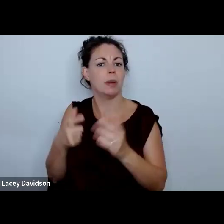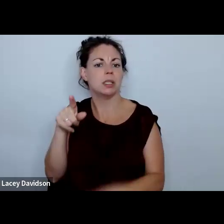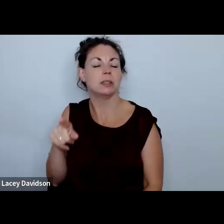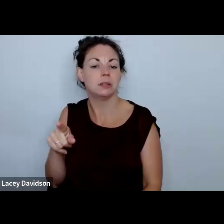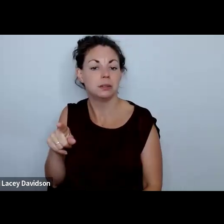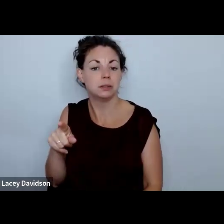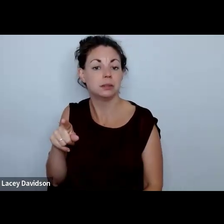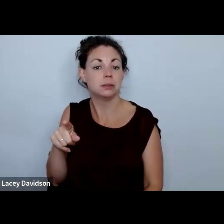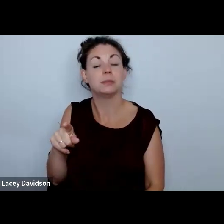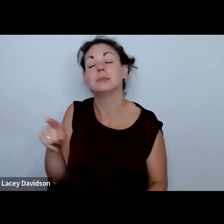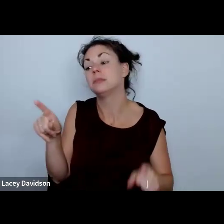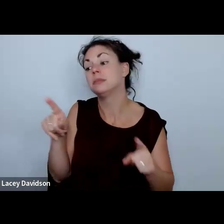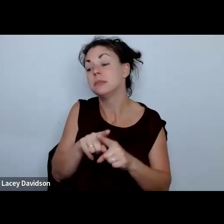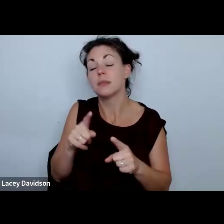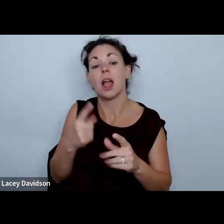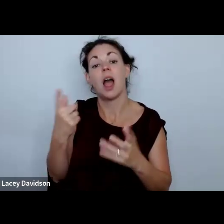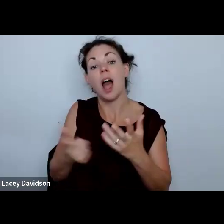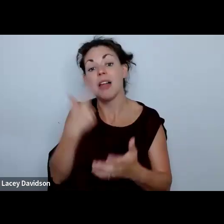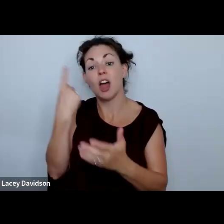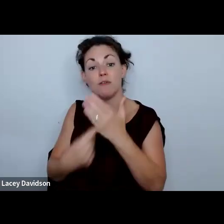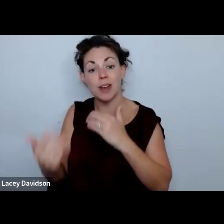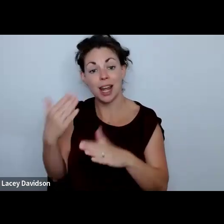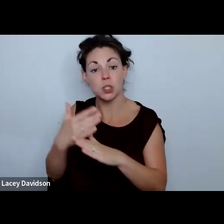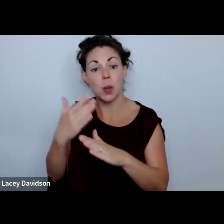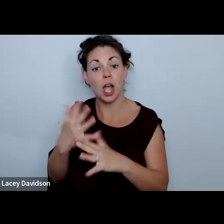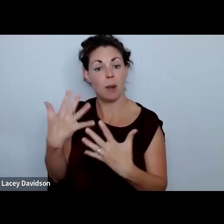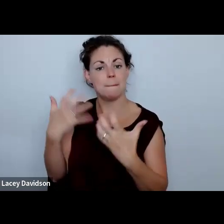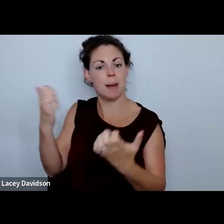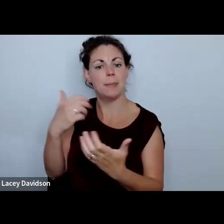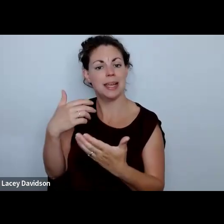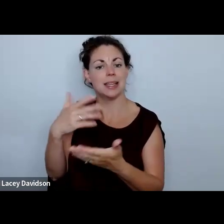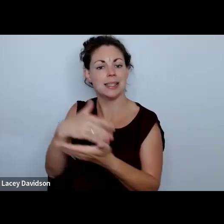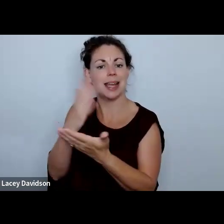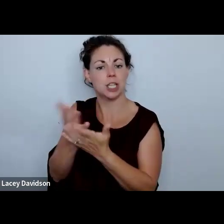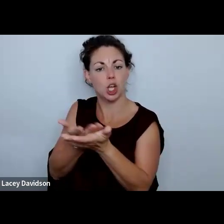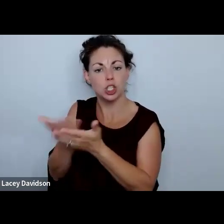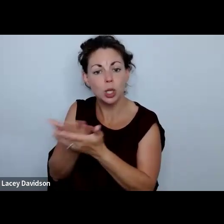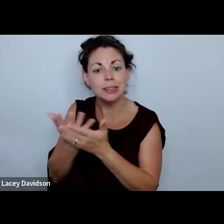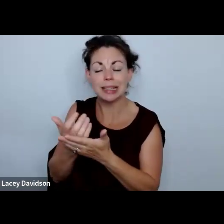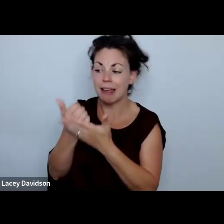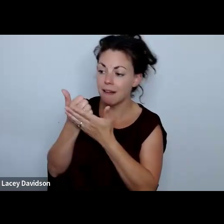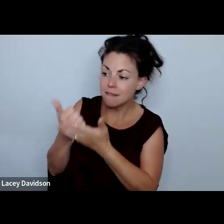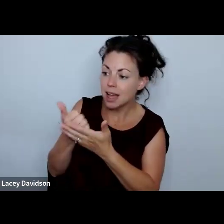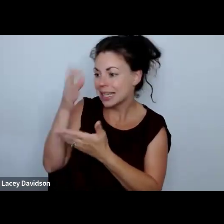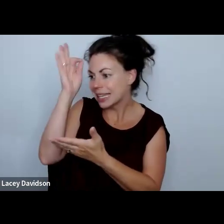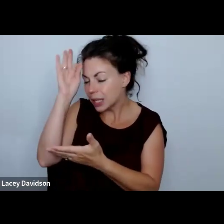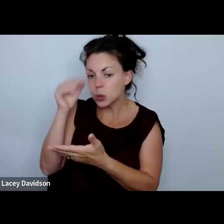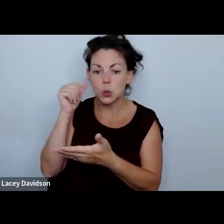people, such as their social care provision. While these roles ultimately didn't develop into the career I wanted,